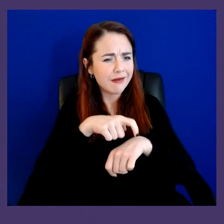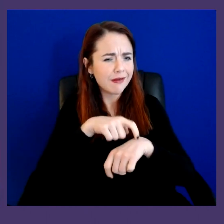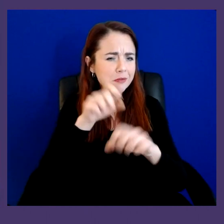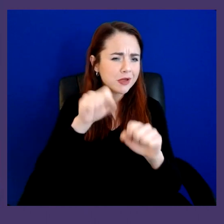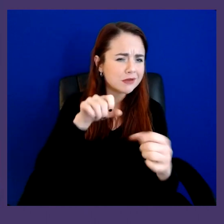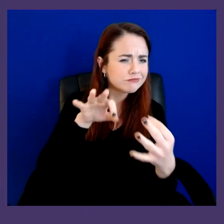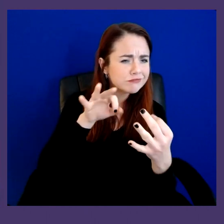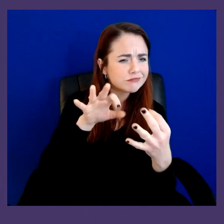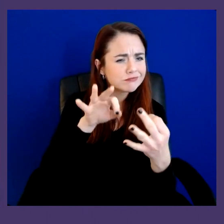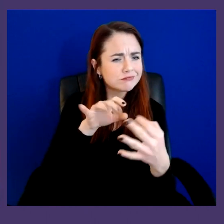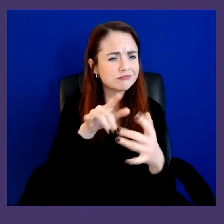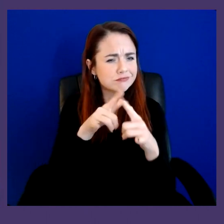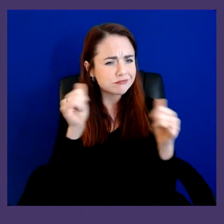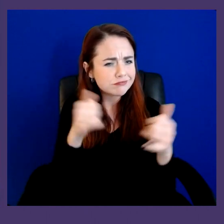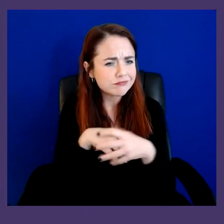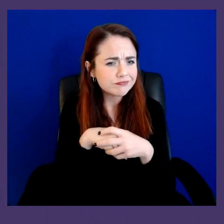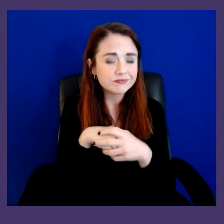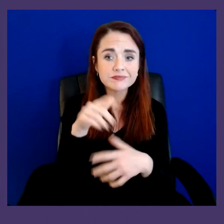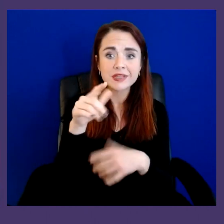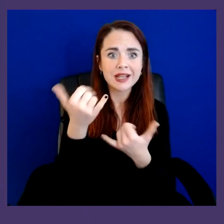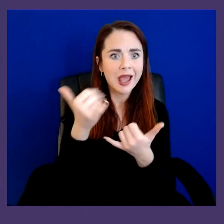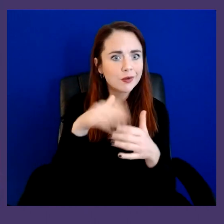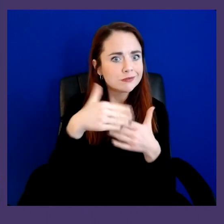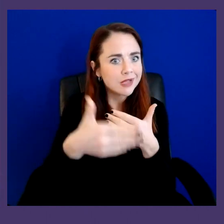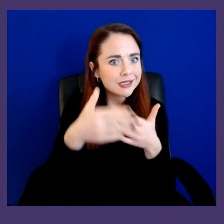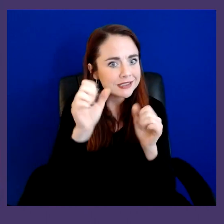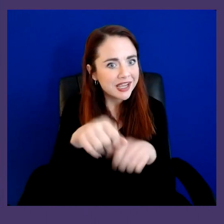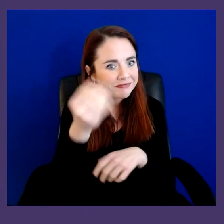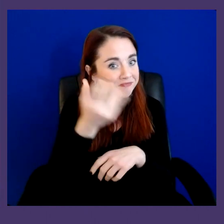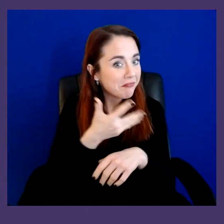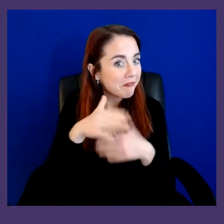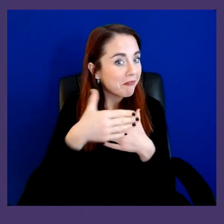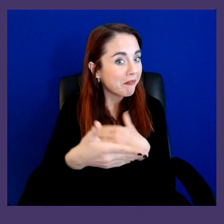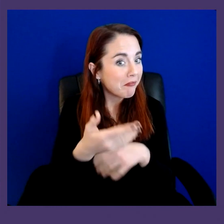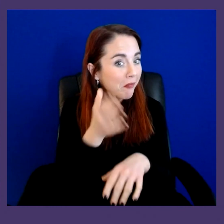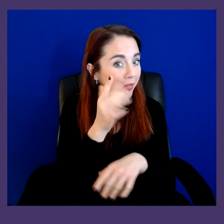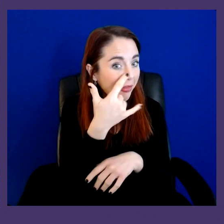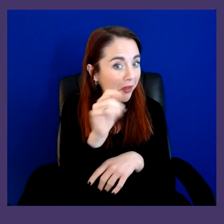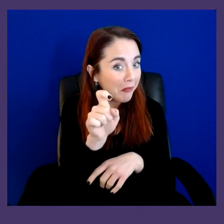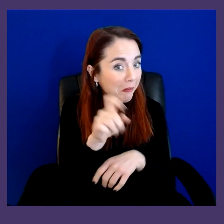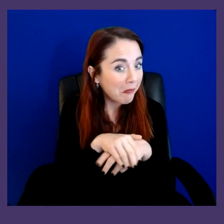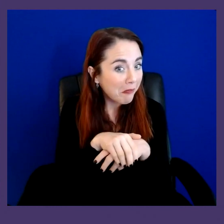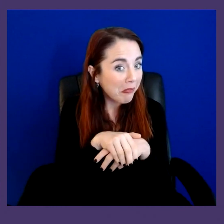Laura, what's coming next that you can share with us? Well, what's coming next is also part